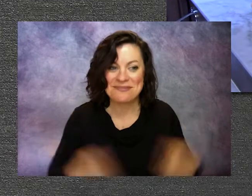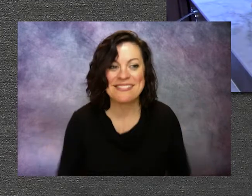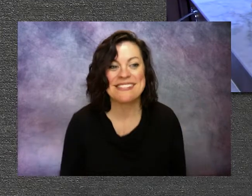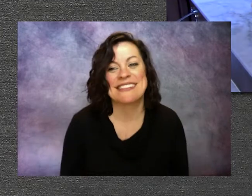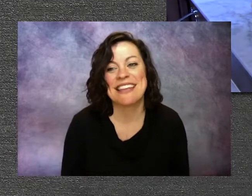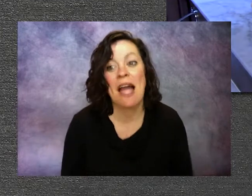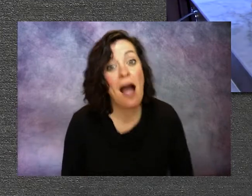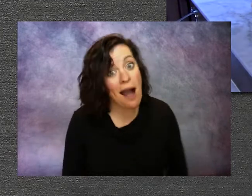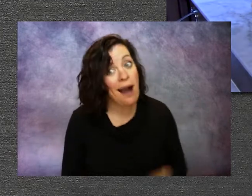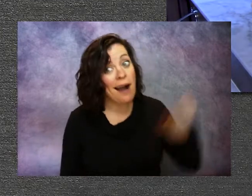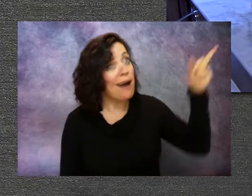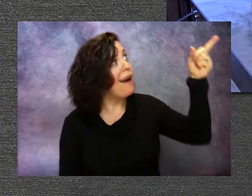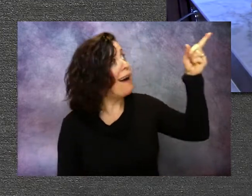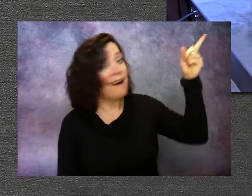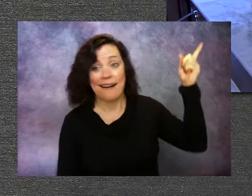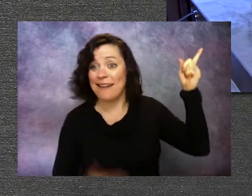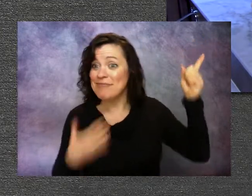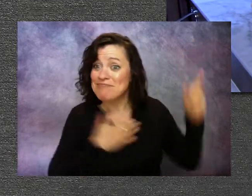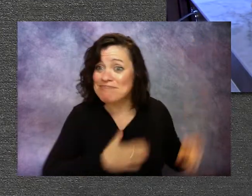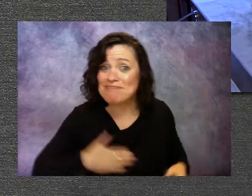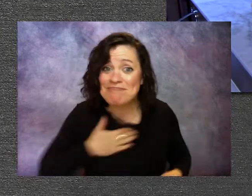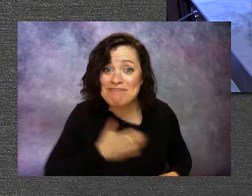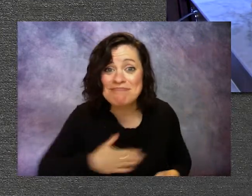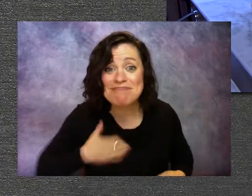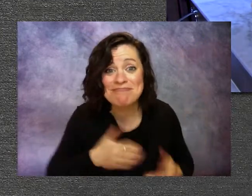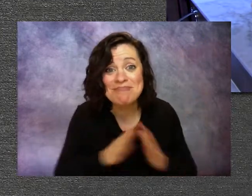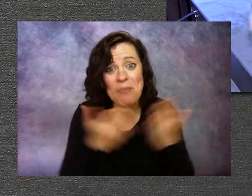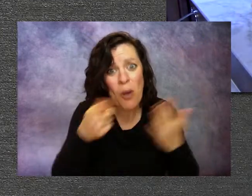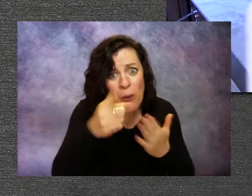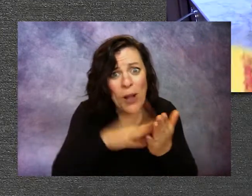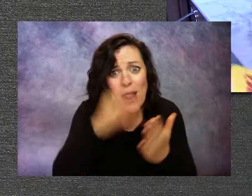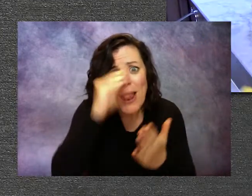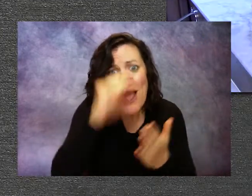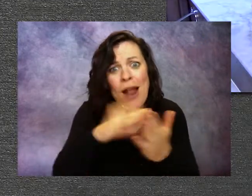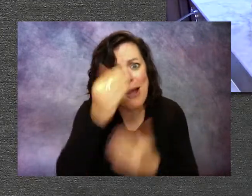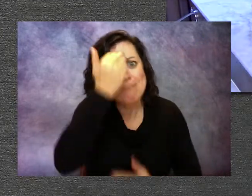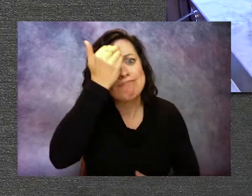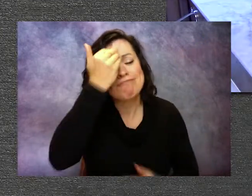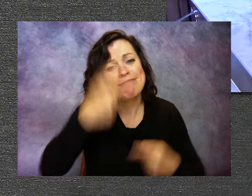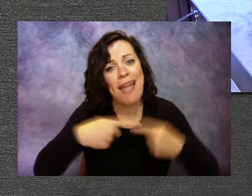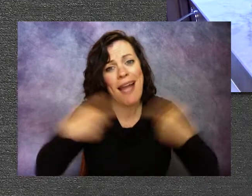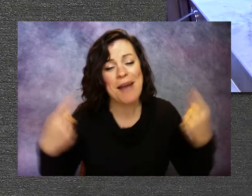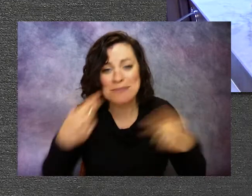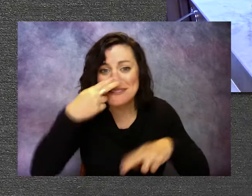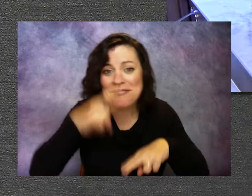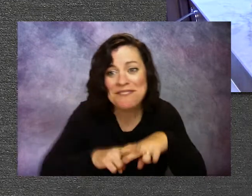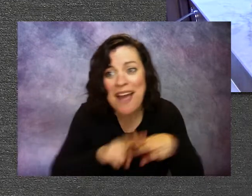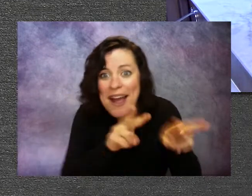Wow, you're very good at that. And that's fun, isn't it? Thanks for bringing that book, George.